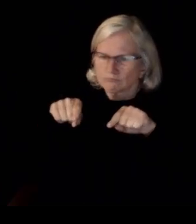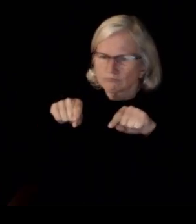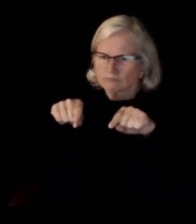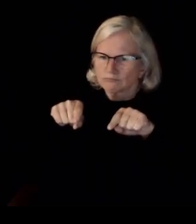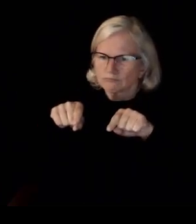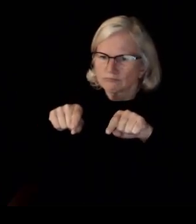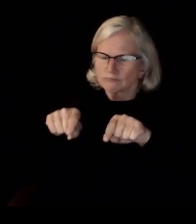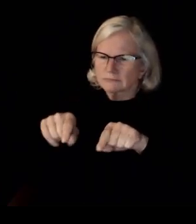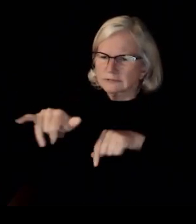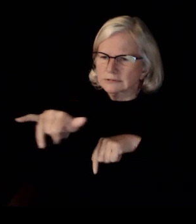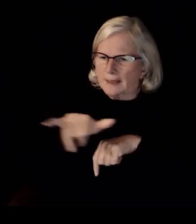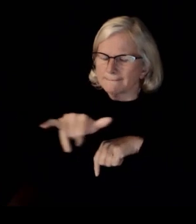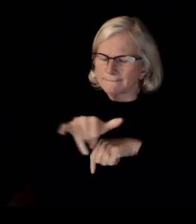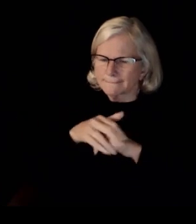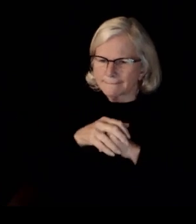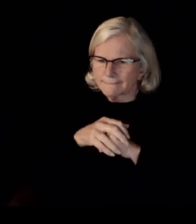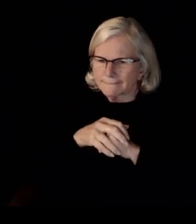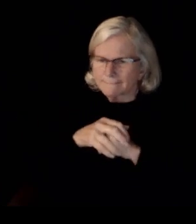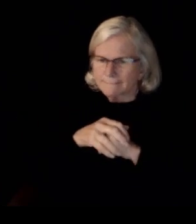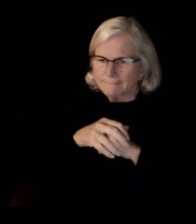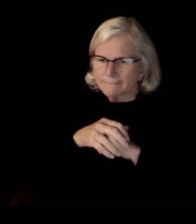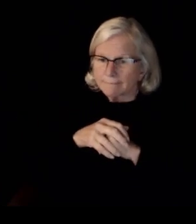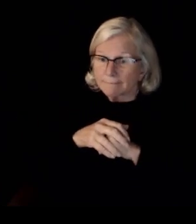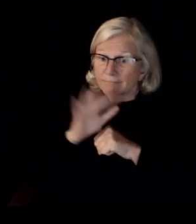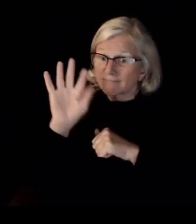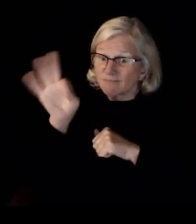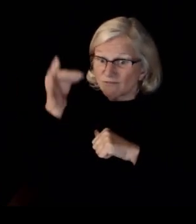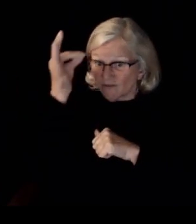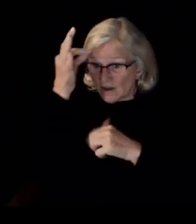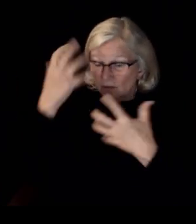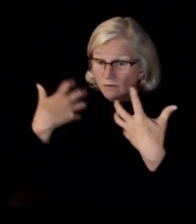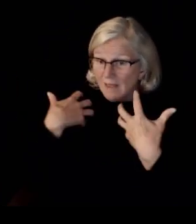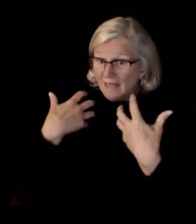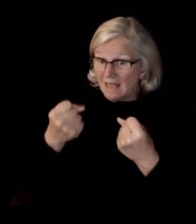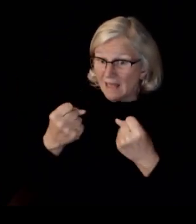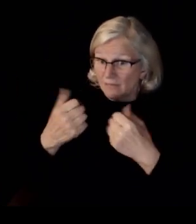a federal health and human services COVID led response team in Minnesota this week who